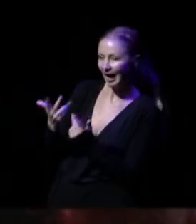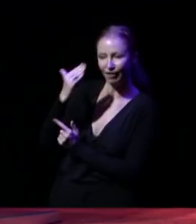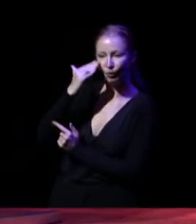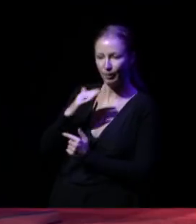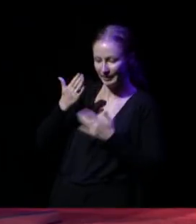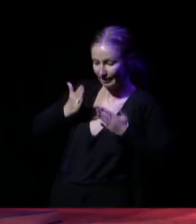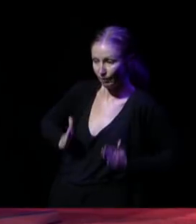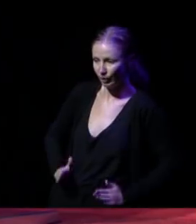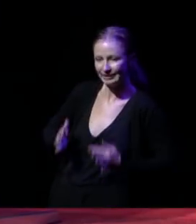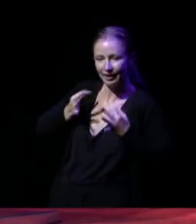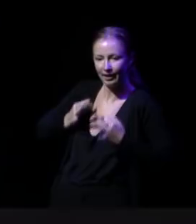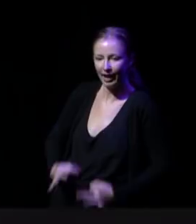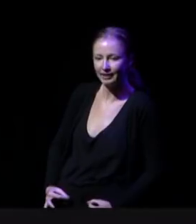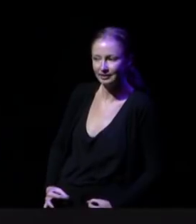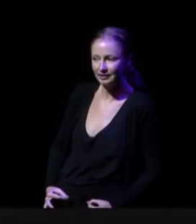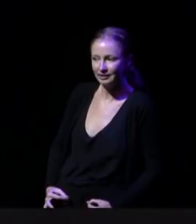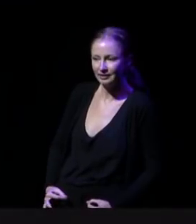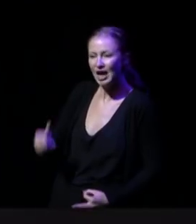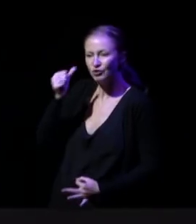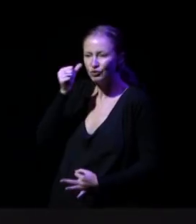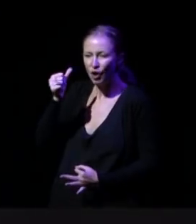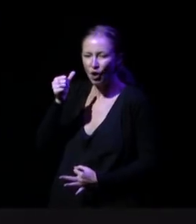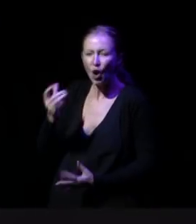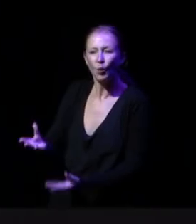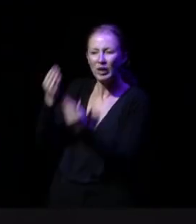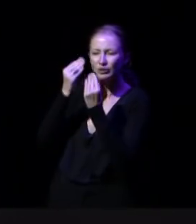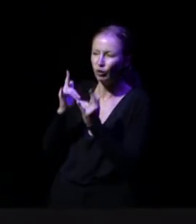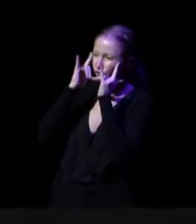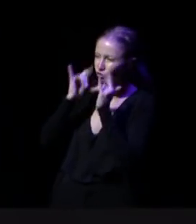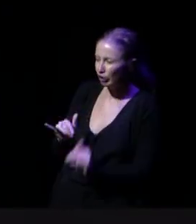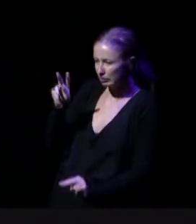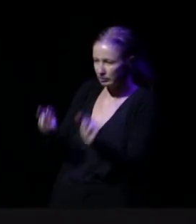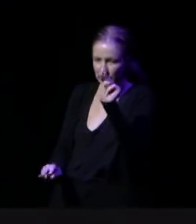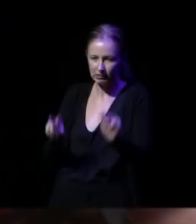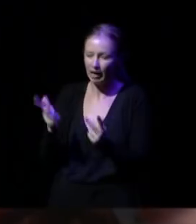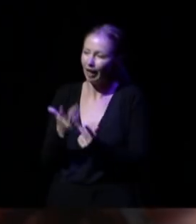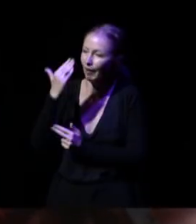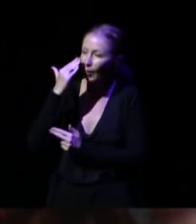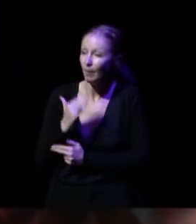and how we are kind of taught to judge other women's bodies and then judge our own. Uh-huh.